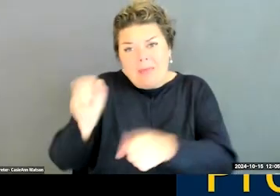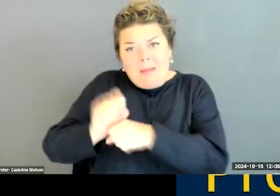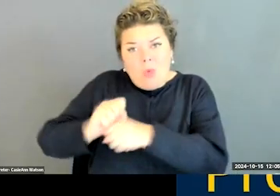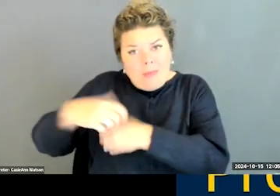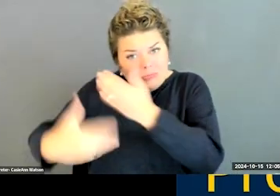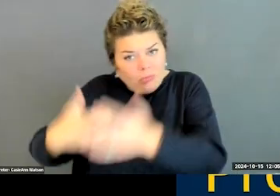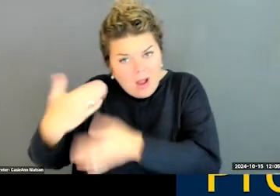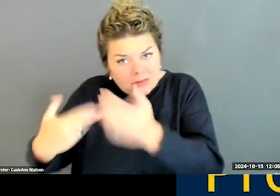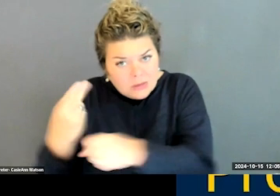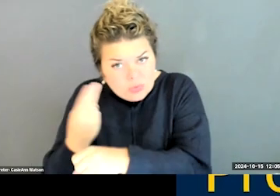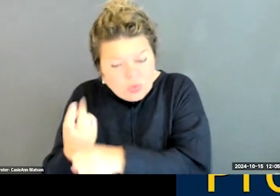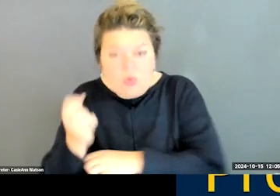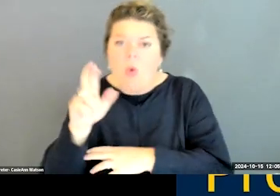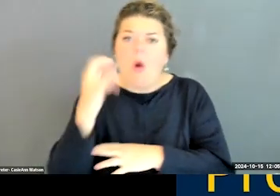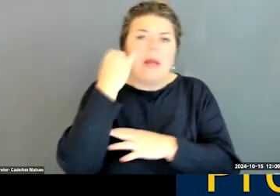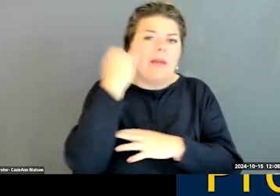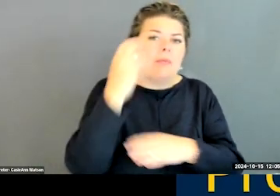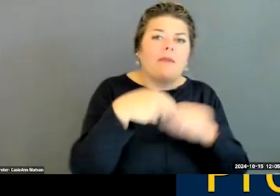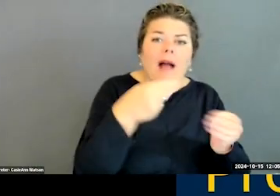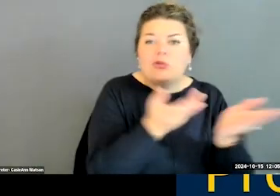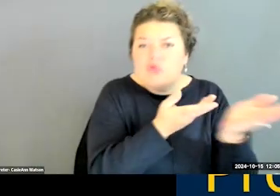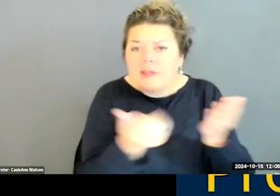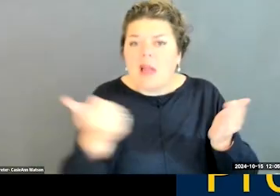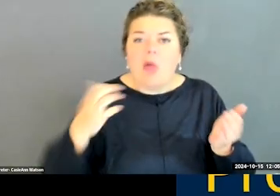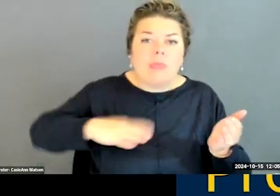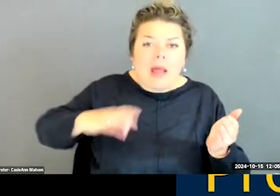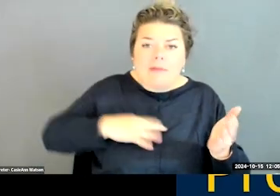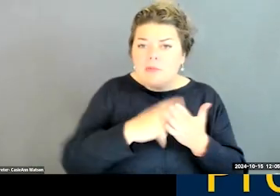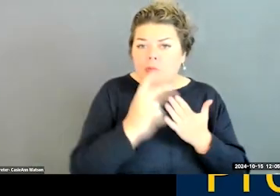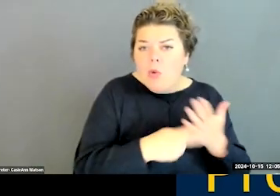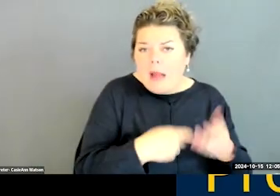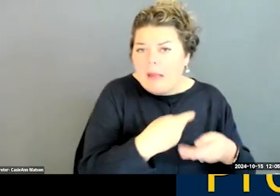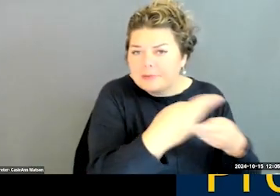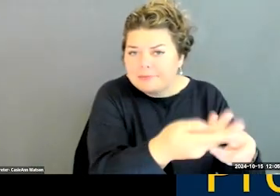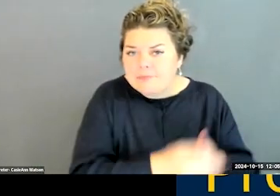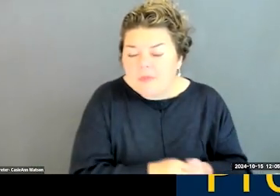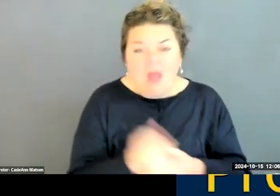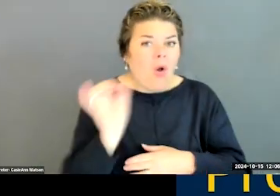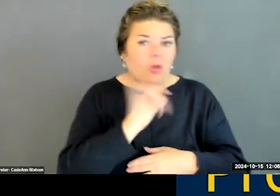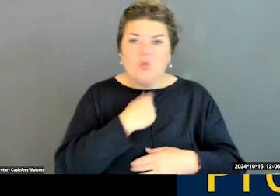or whether we're providing services or other benefits or programs. We also cannot impose the charge